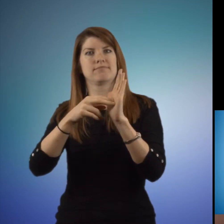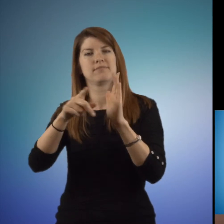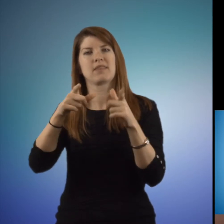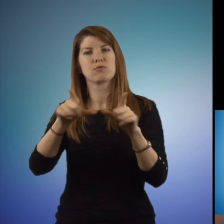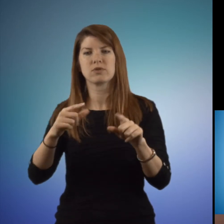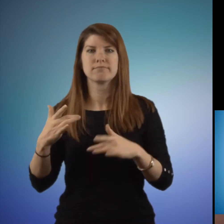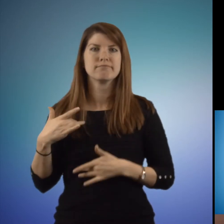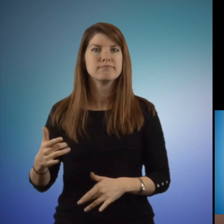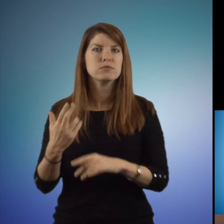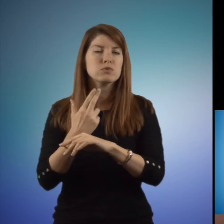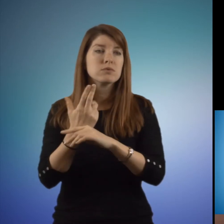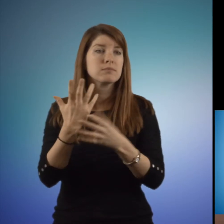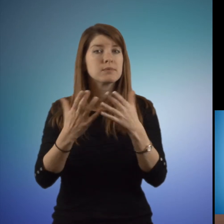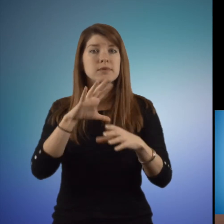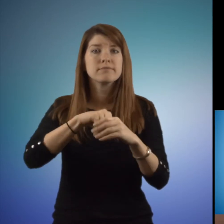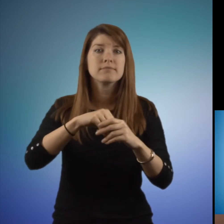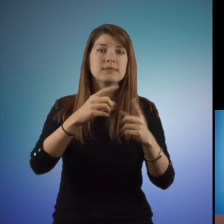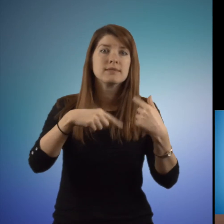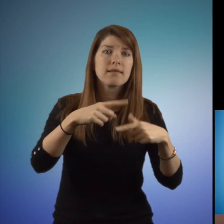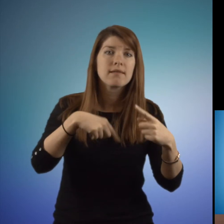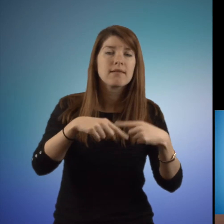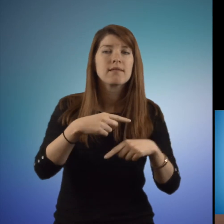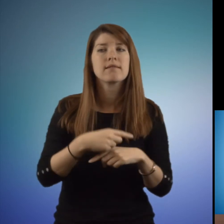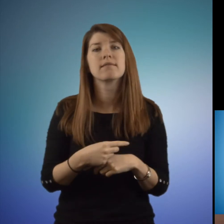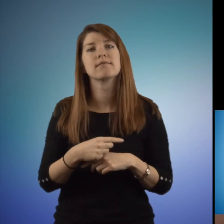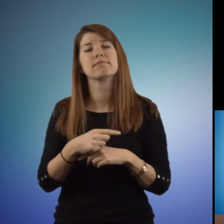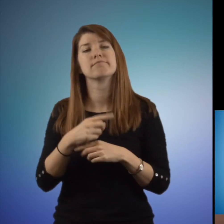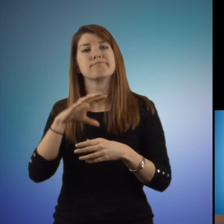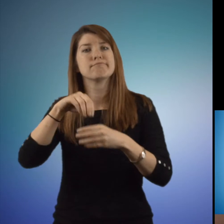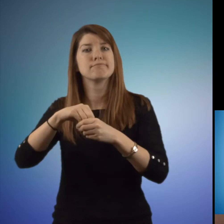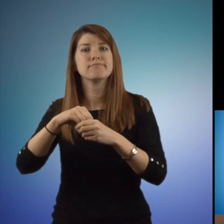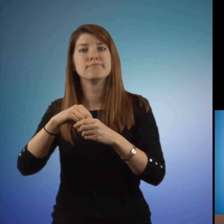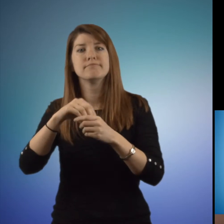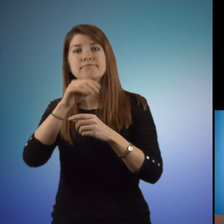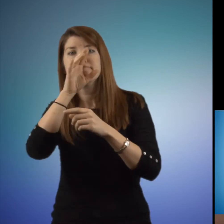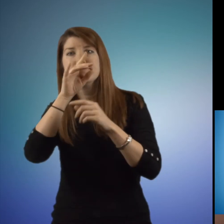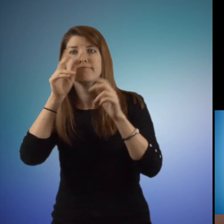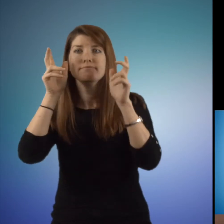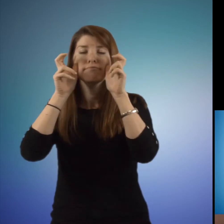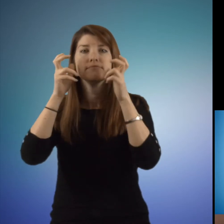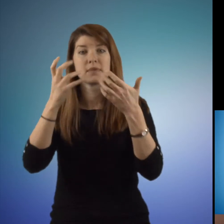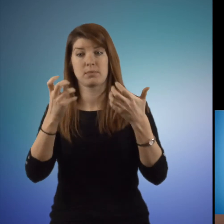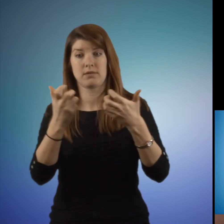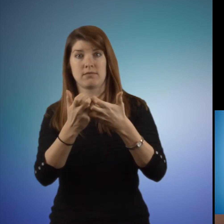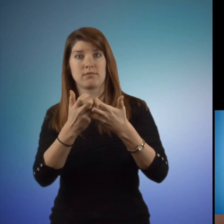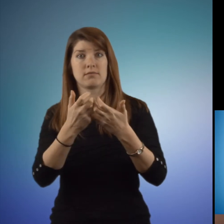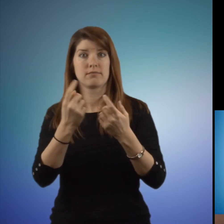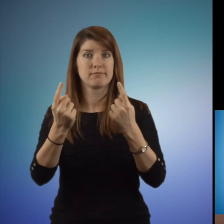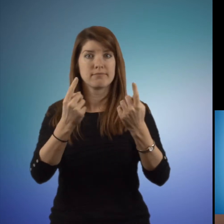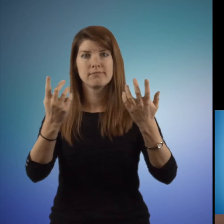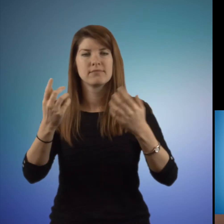So it could include sign, it could include speaking and listening accommodation, just depending on what that child is currently using.